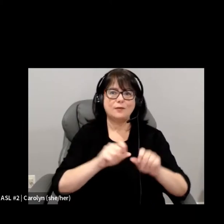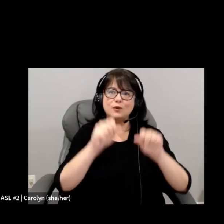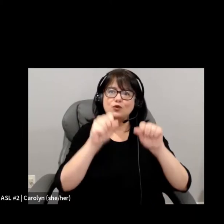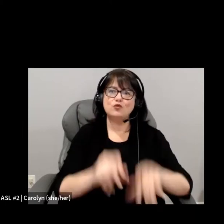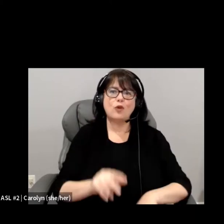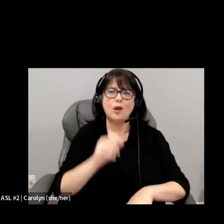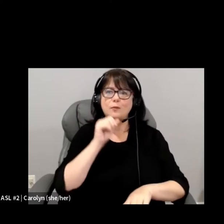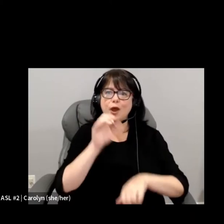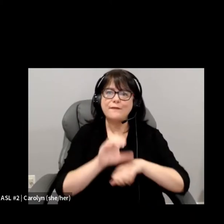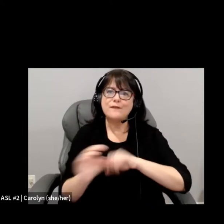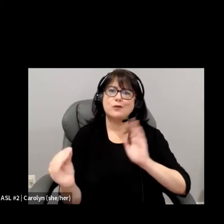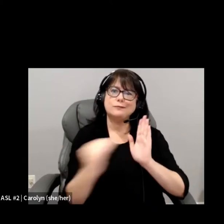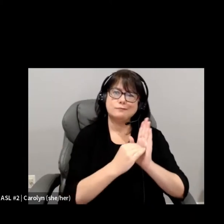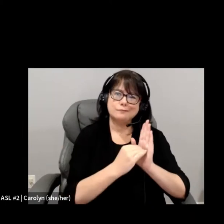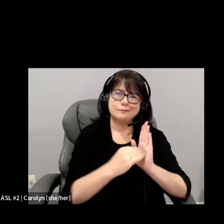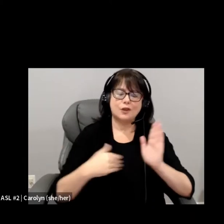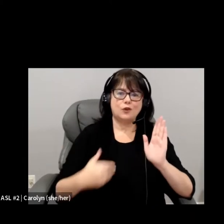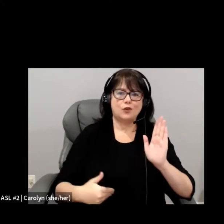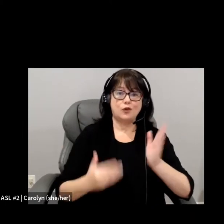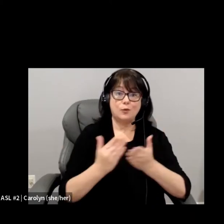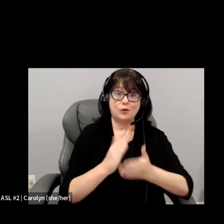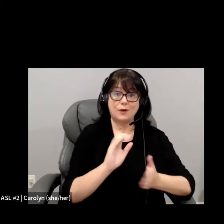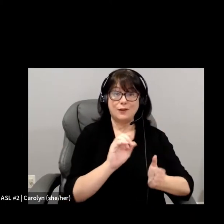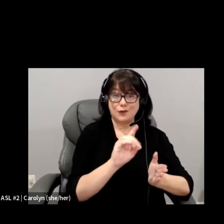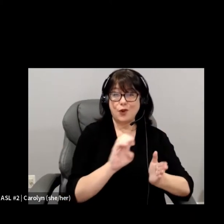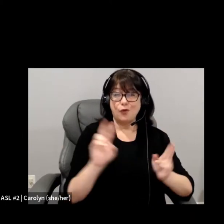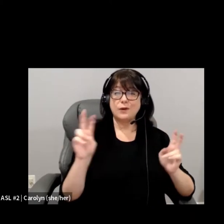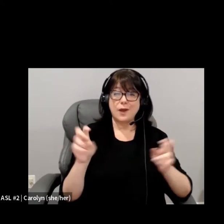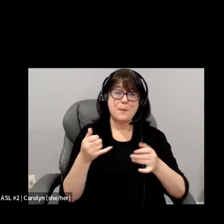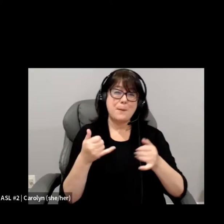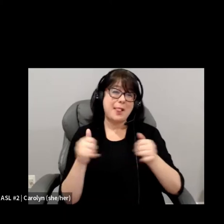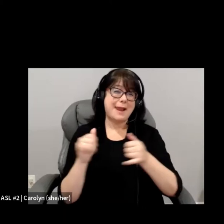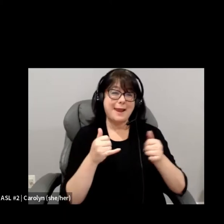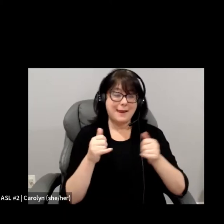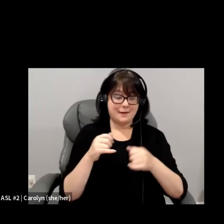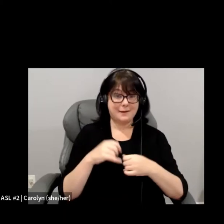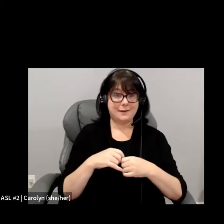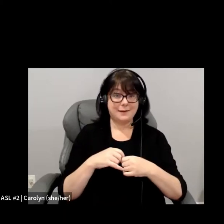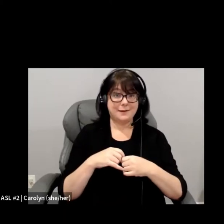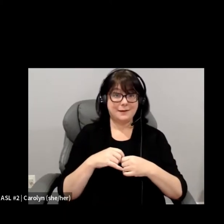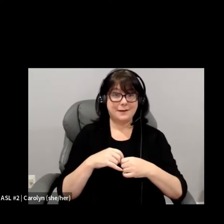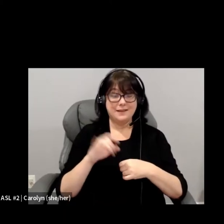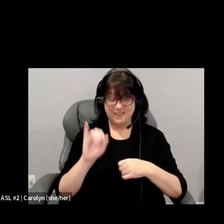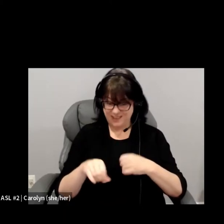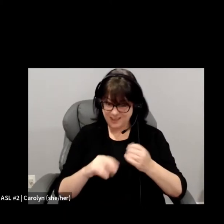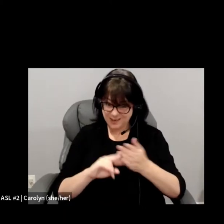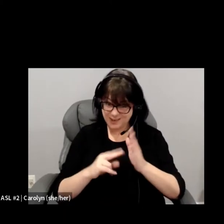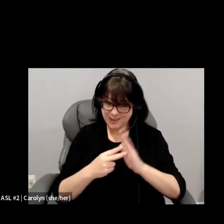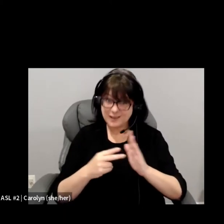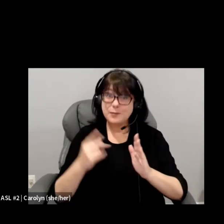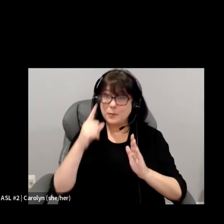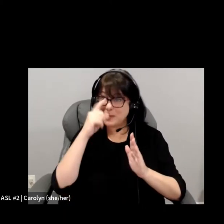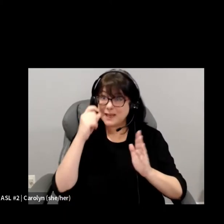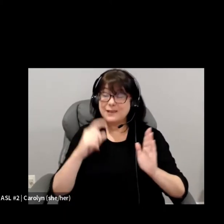IN OTHER WORDS, IF THE GOVERNMENT AMENDED THE CODE TO ADD IN HANDICAP, POLITICIANS COULD